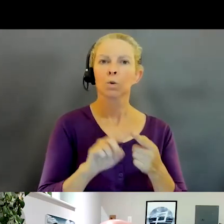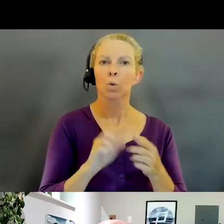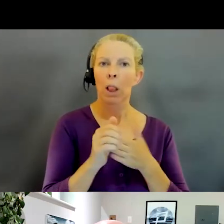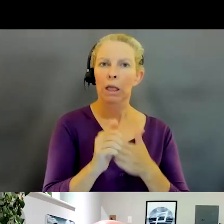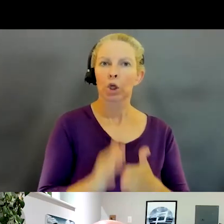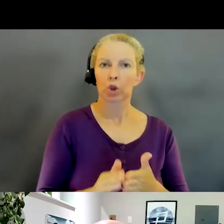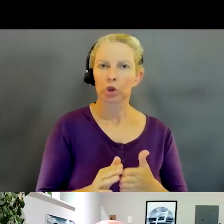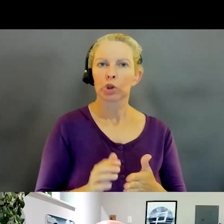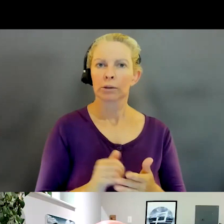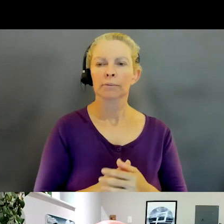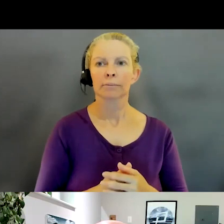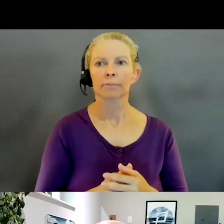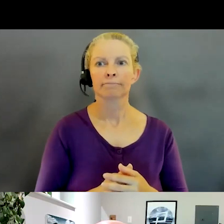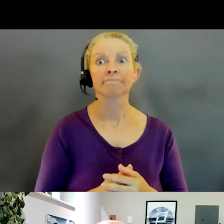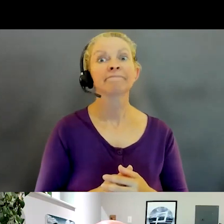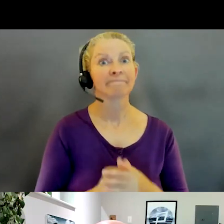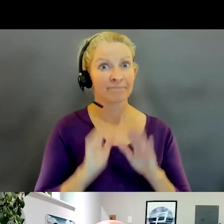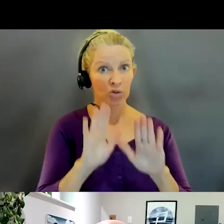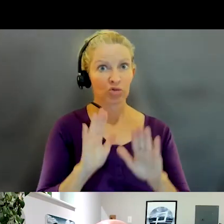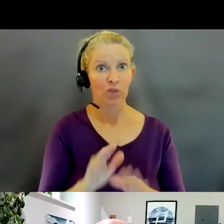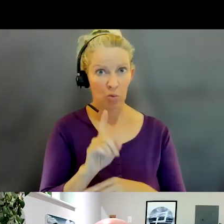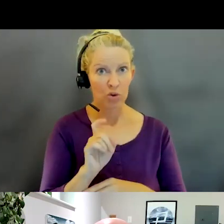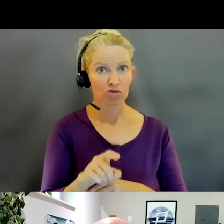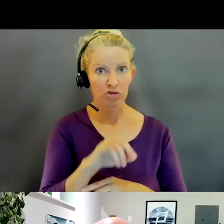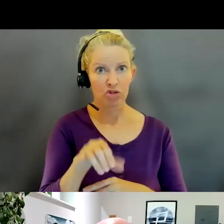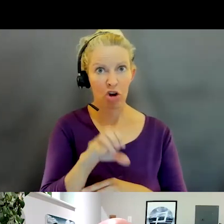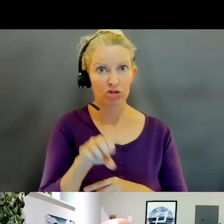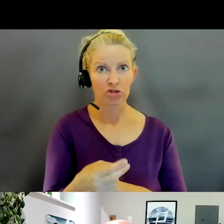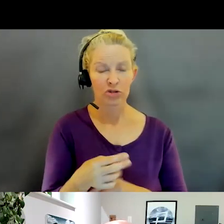Glenda: Yeah, that's a really great question, Josh, and I think there will